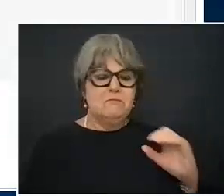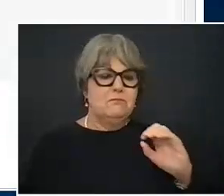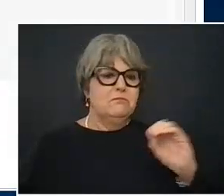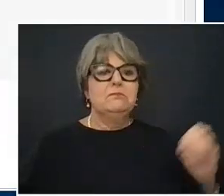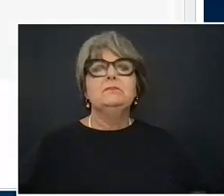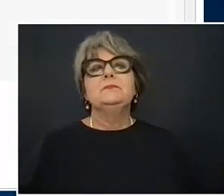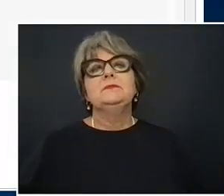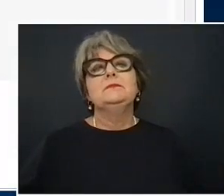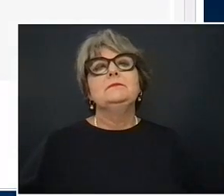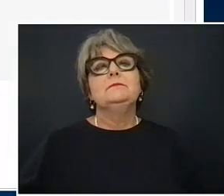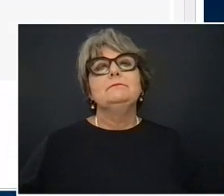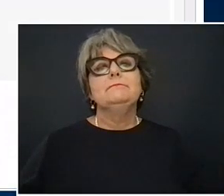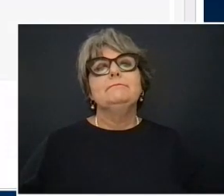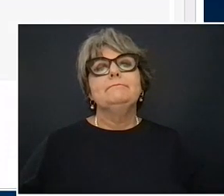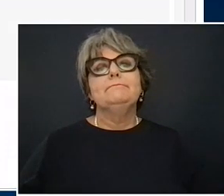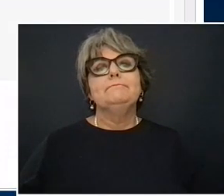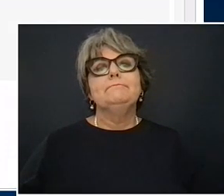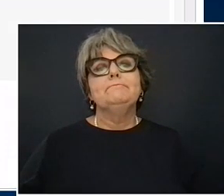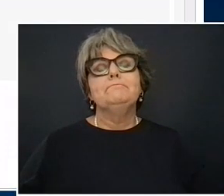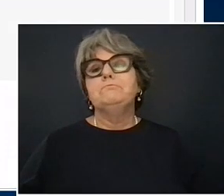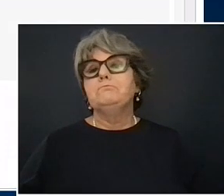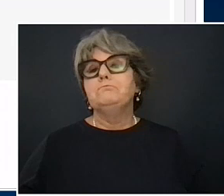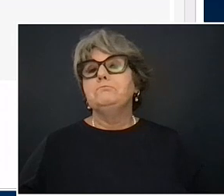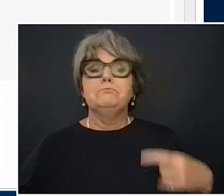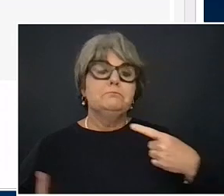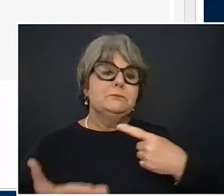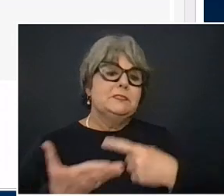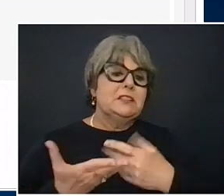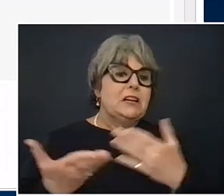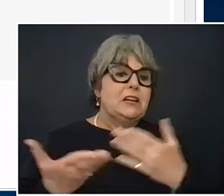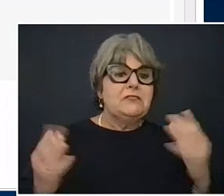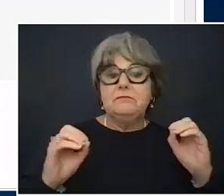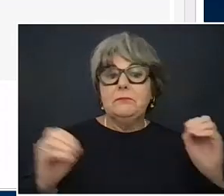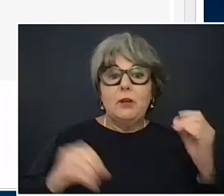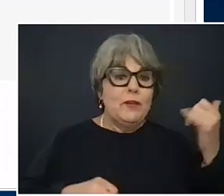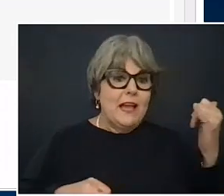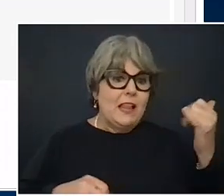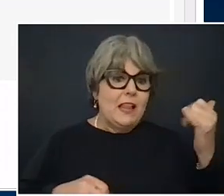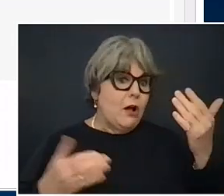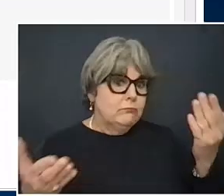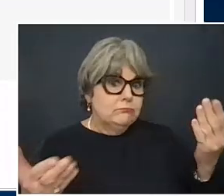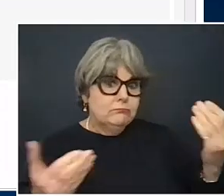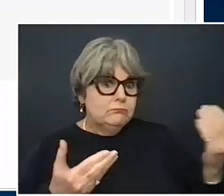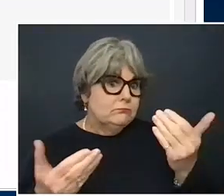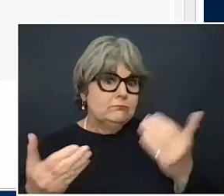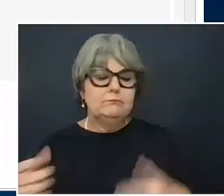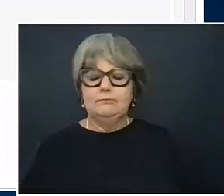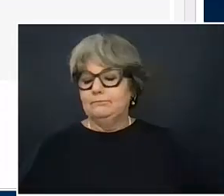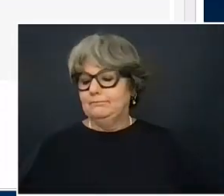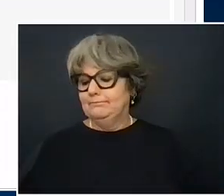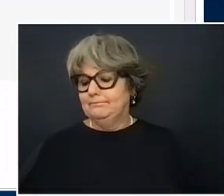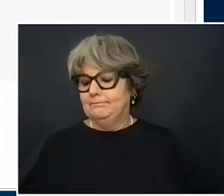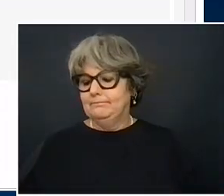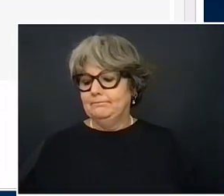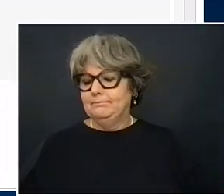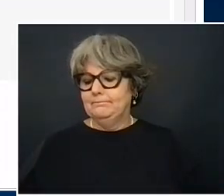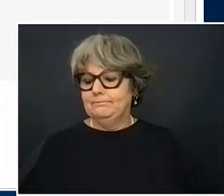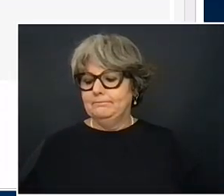Any discussion anybody wants to have on that? Okay.